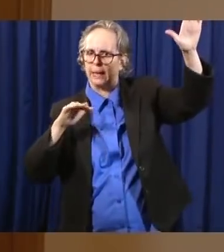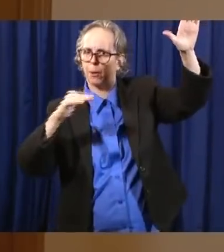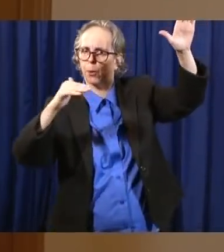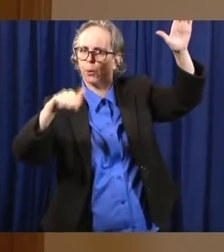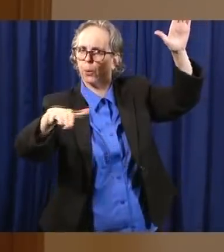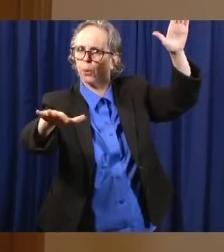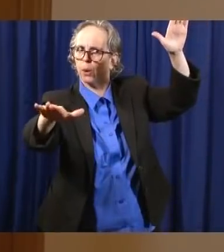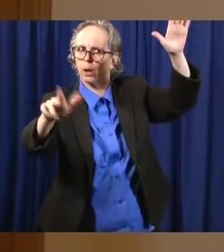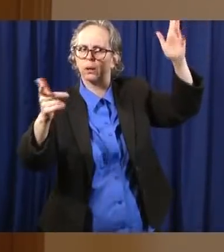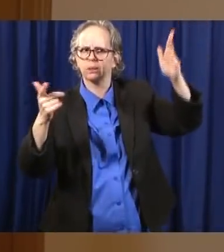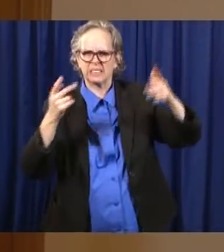DIFFERENCE.